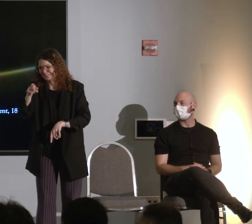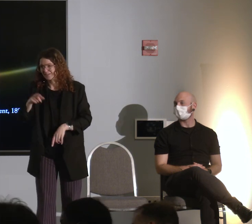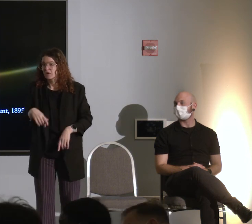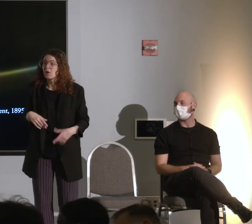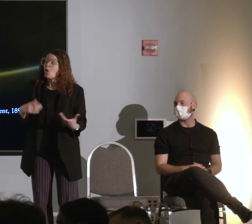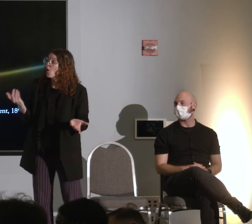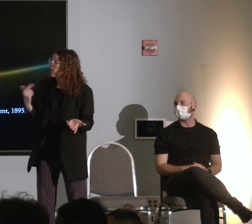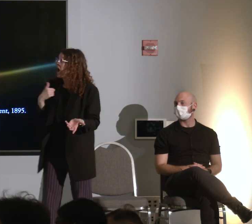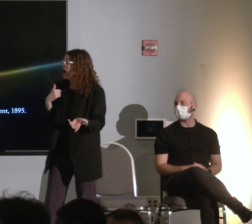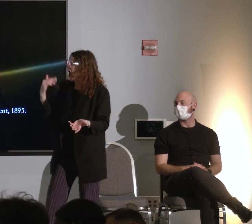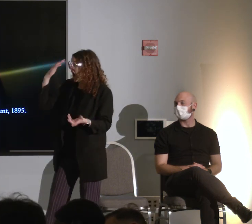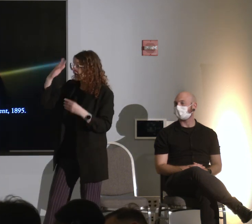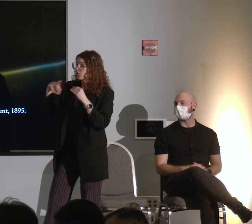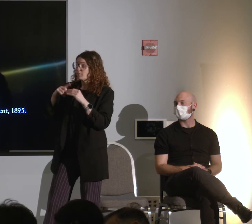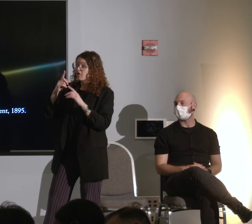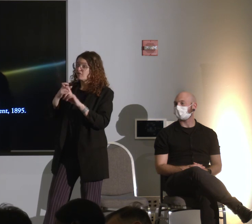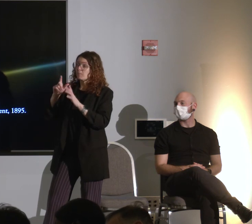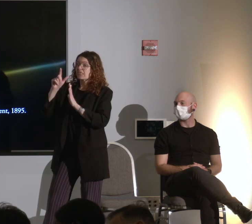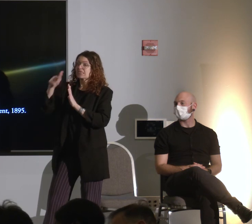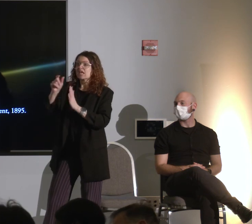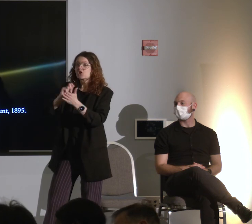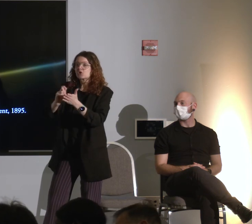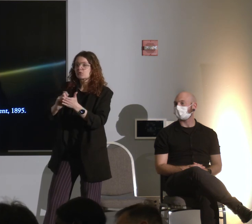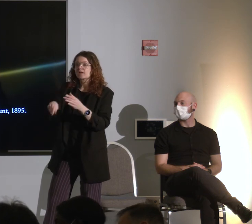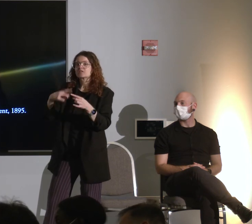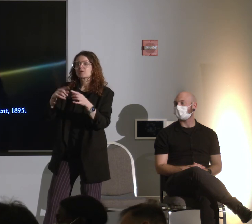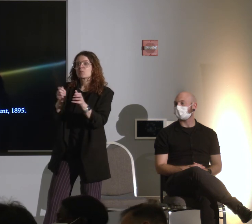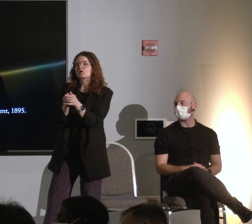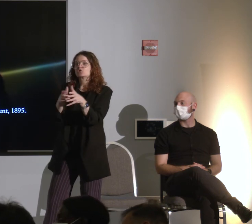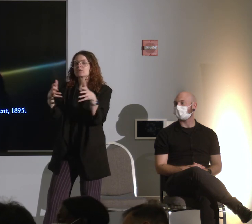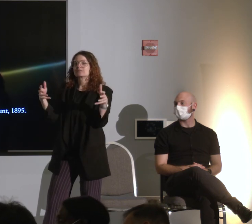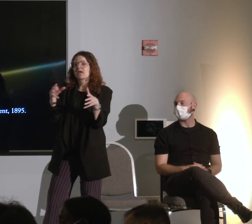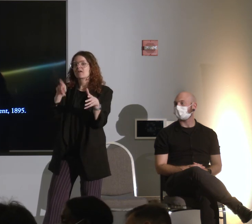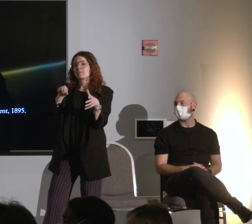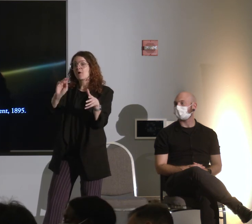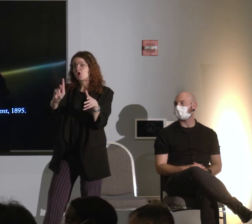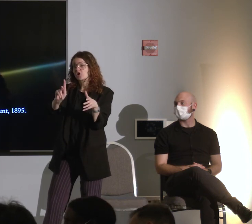[Audience member speaking away from mic] Yes.